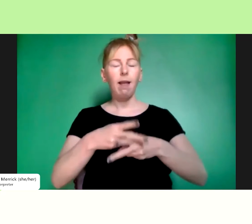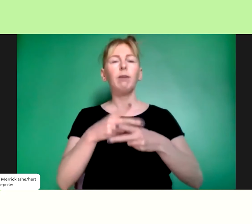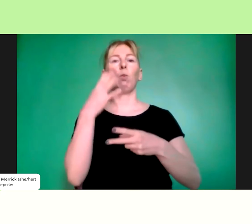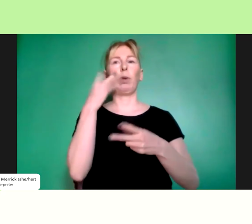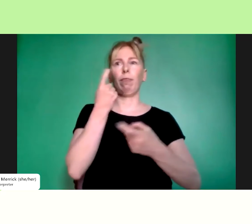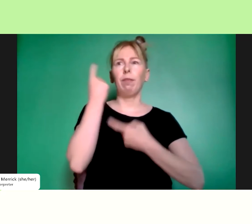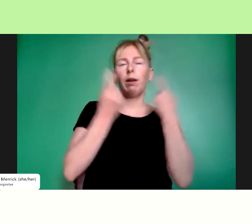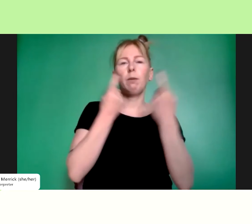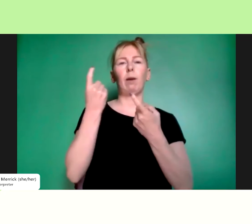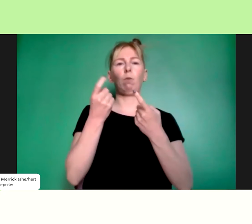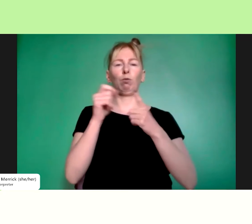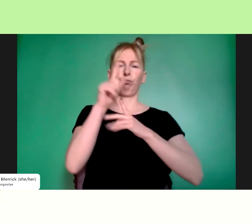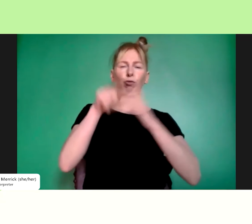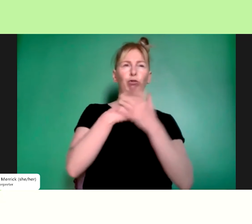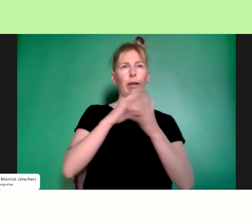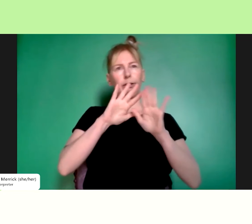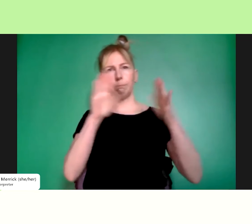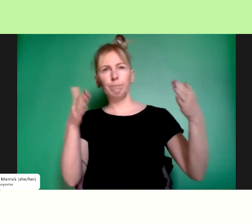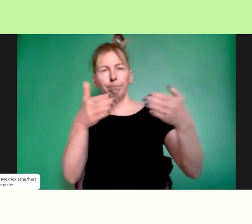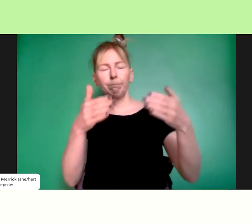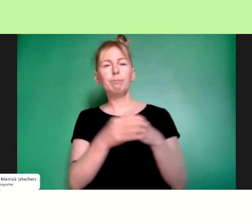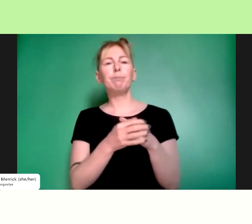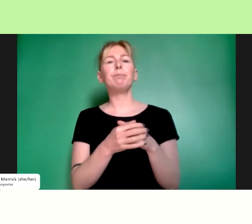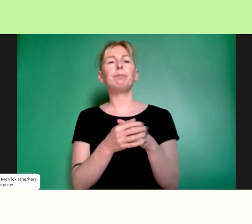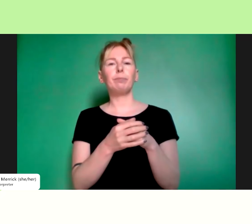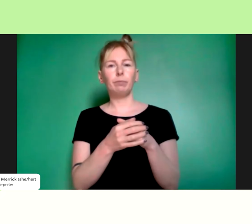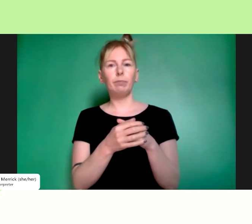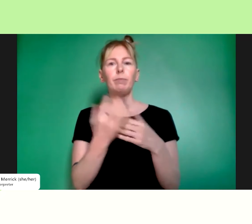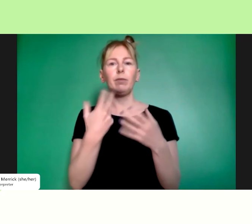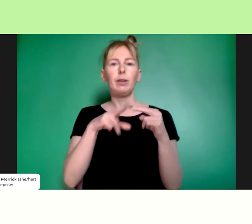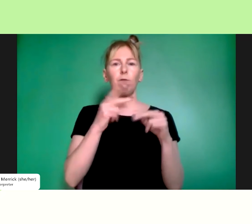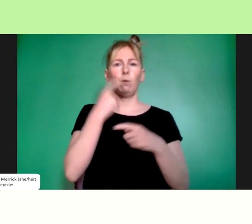And how we navigate and negotiate conflicting agendas, and how we might